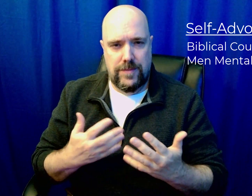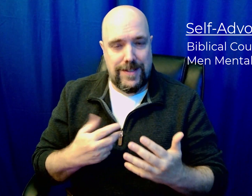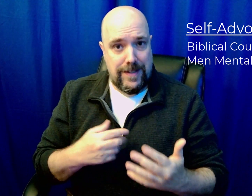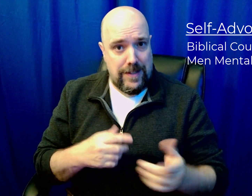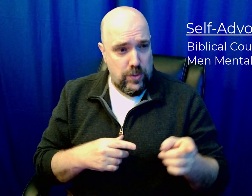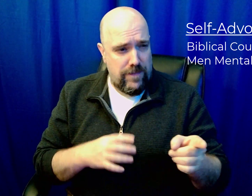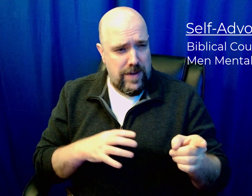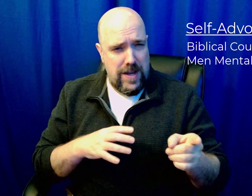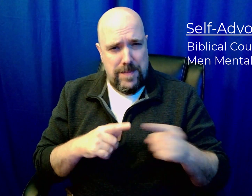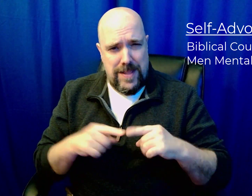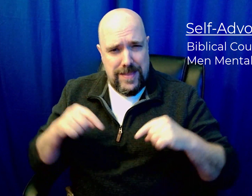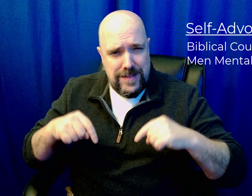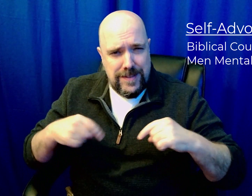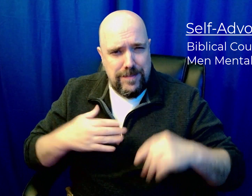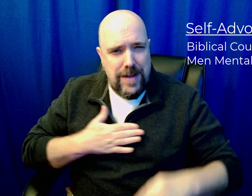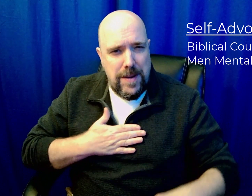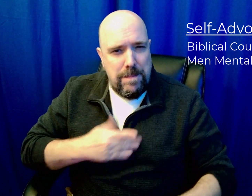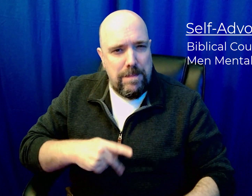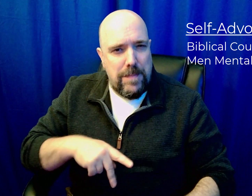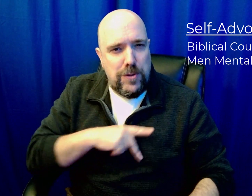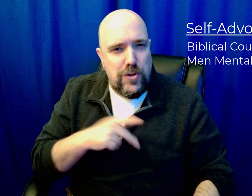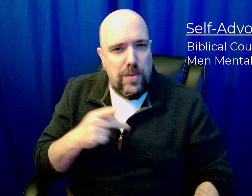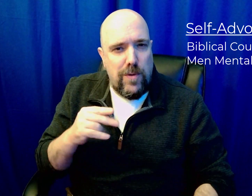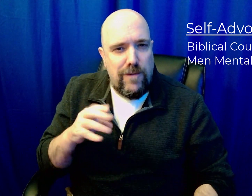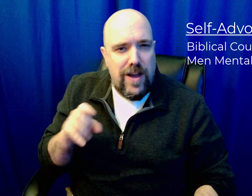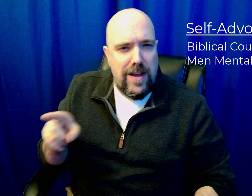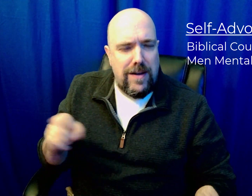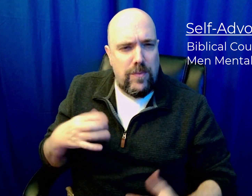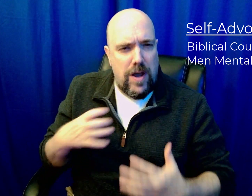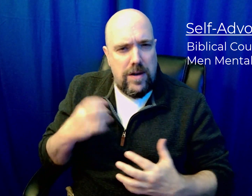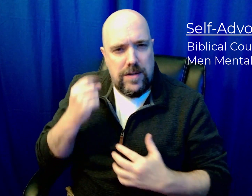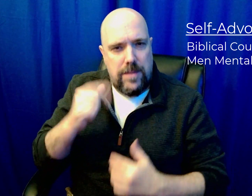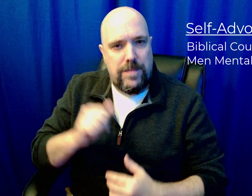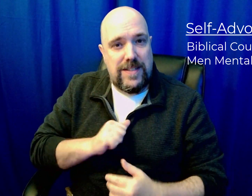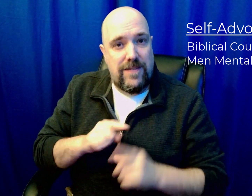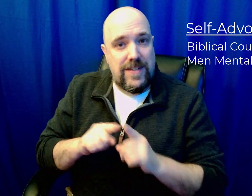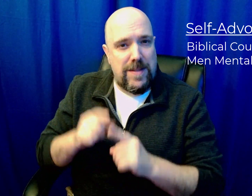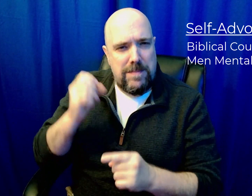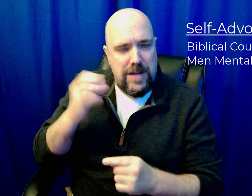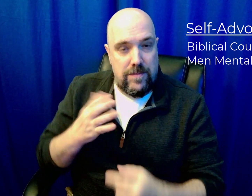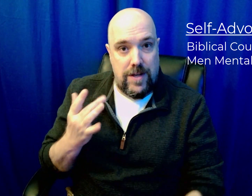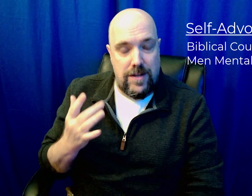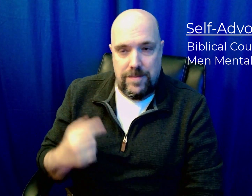They were fine. But this was my personal profile. I want to understand myself as a man.